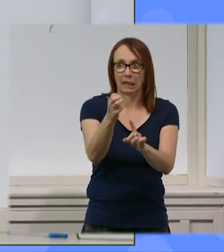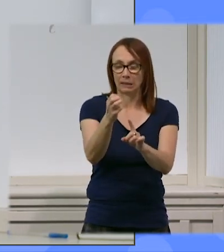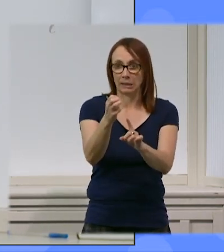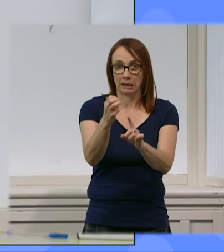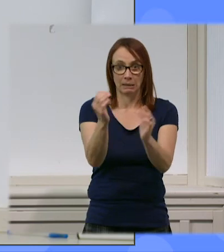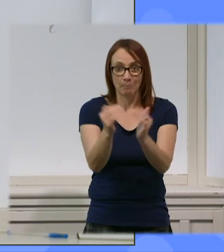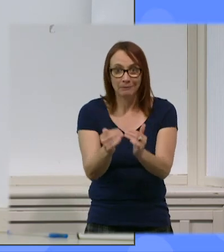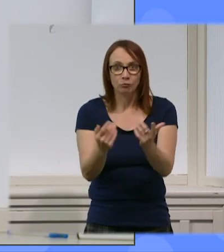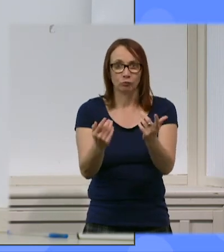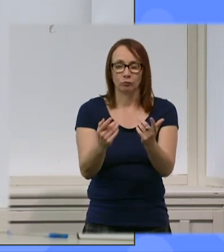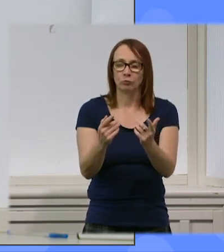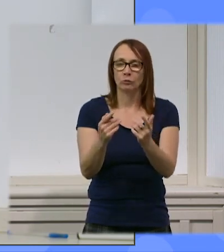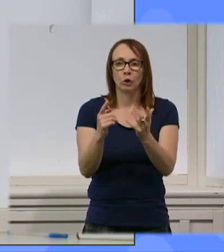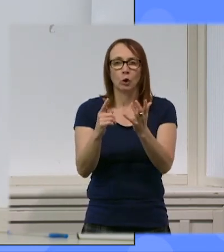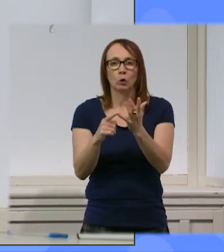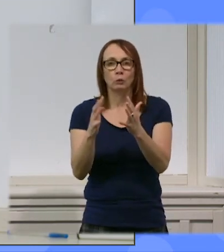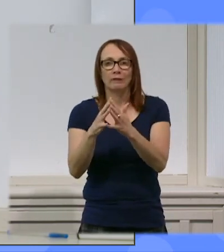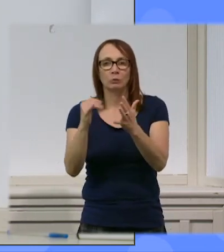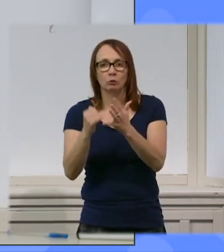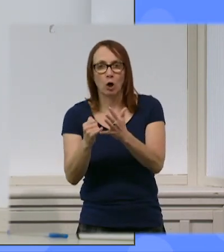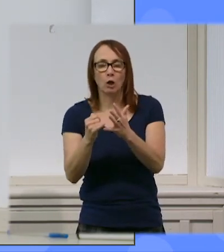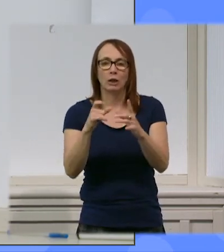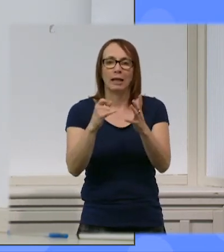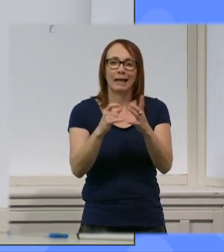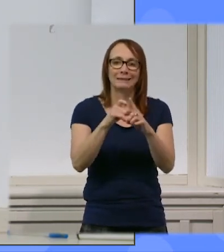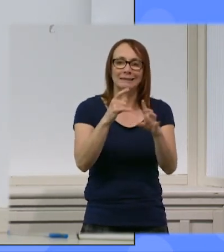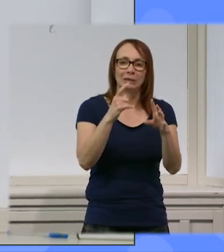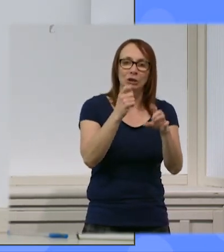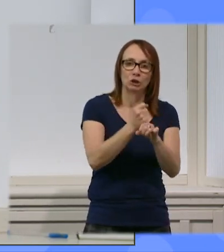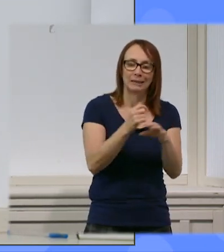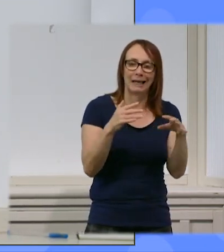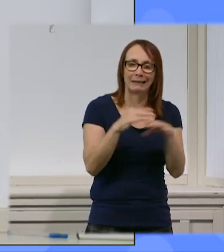Scotland and the SDG Scotland Network now if you're interested in this and if